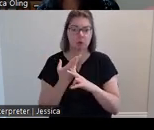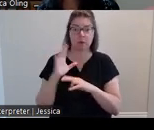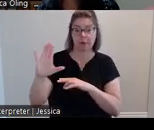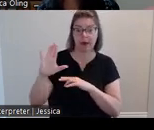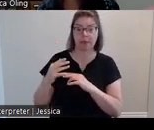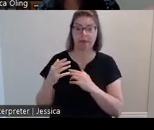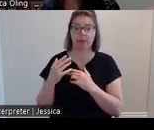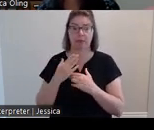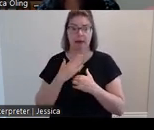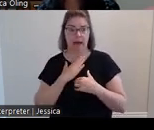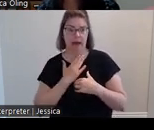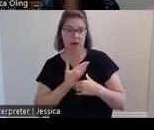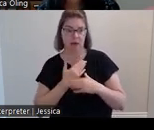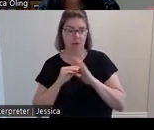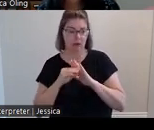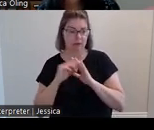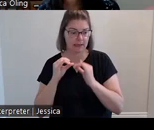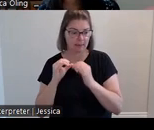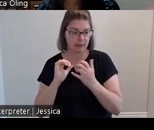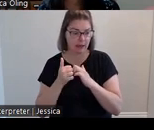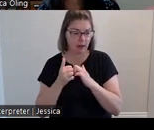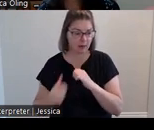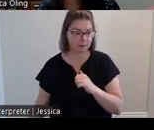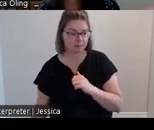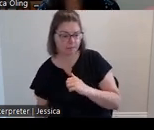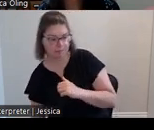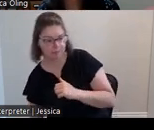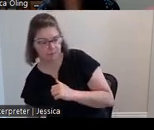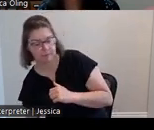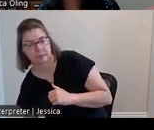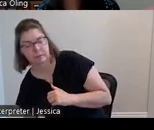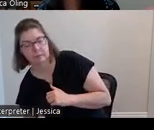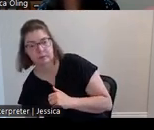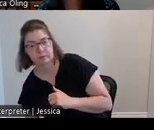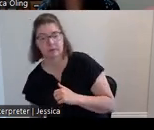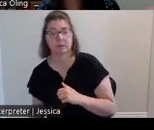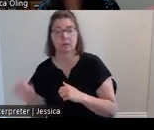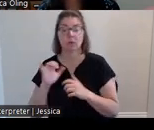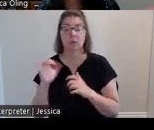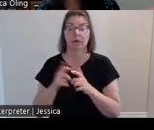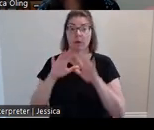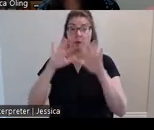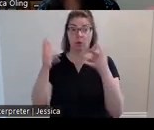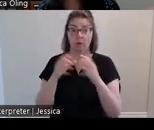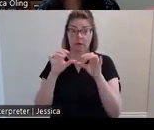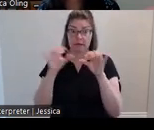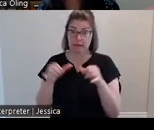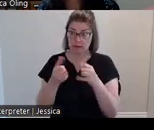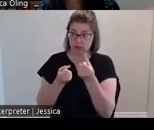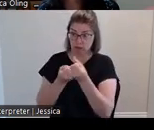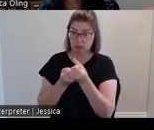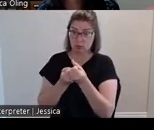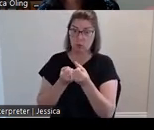And obviously the SUNY Support, as I mentioned having that larger system was, um, invaluable for us.